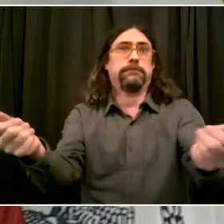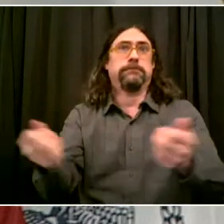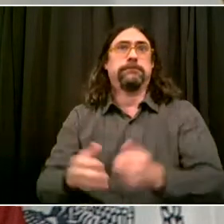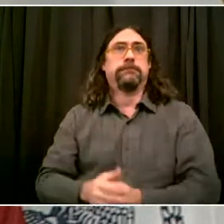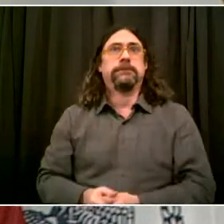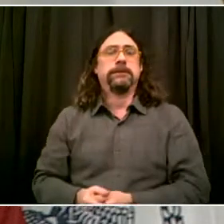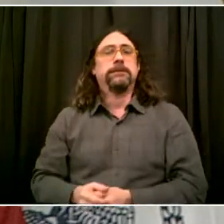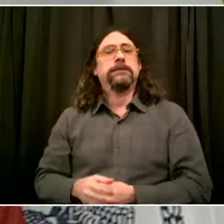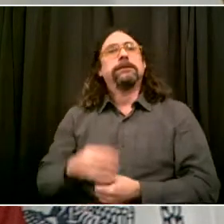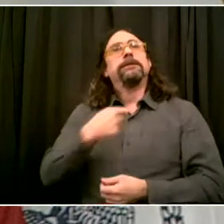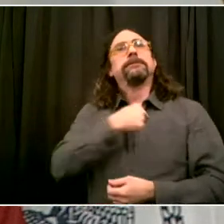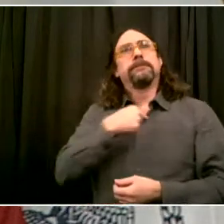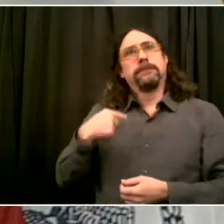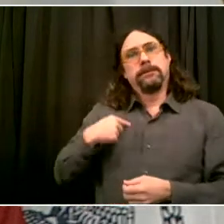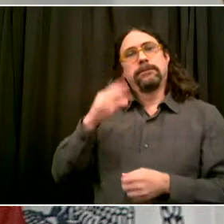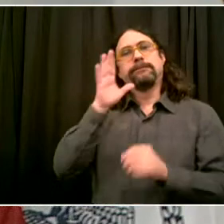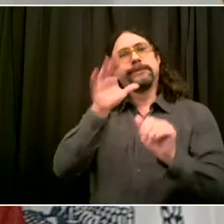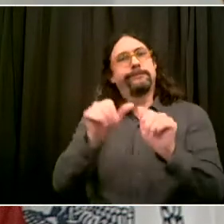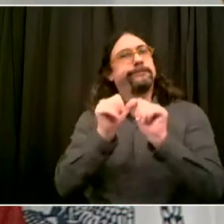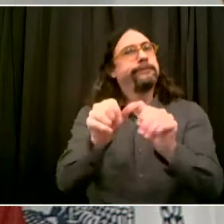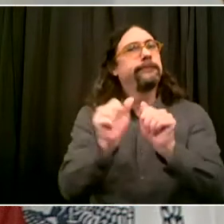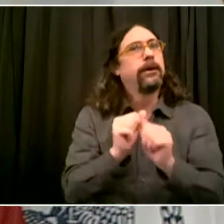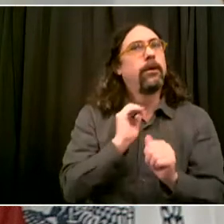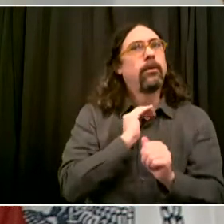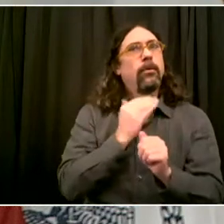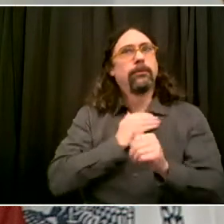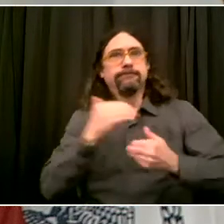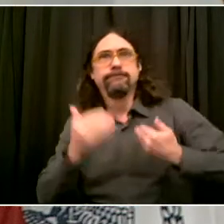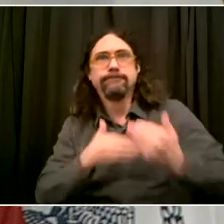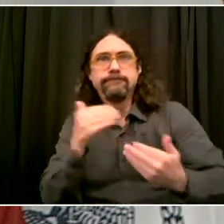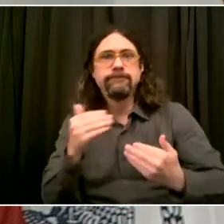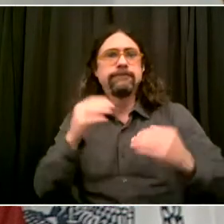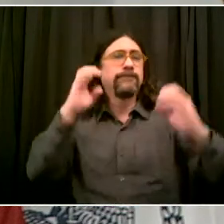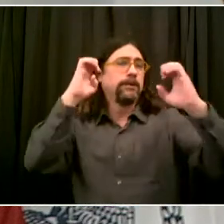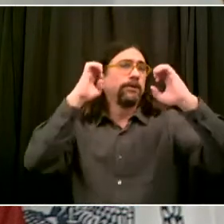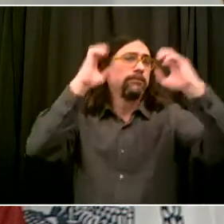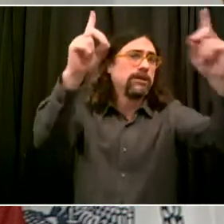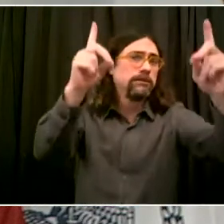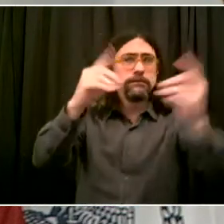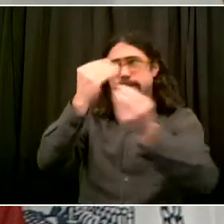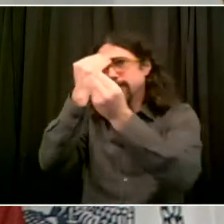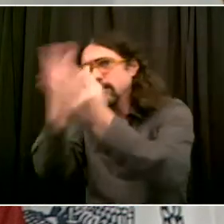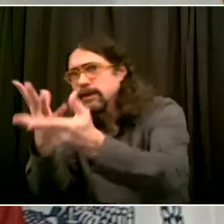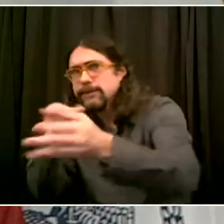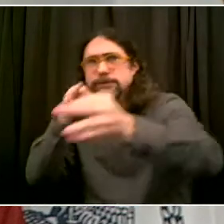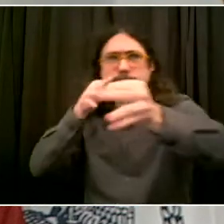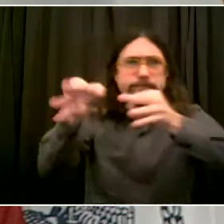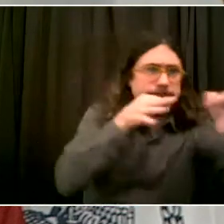THE THINGS WE NORMALLY DO, THE INTENSIVE OUTREACH, REMINDING